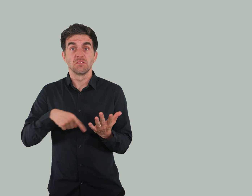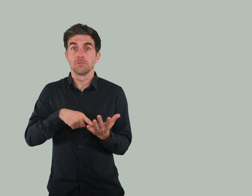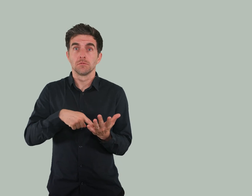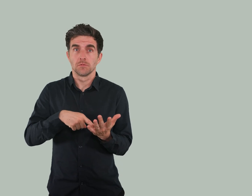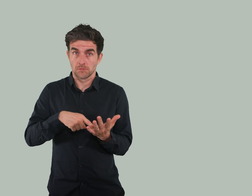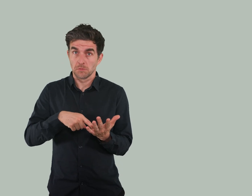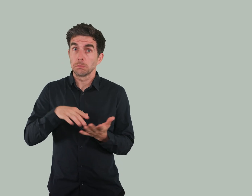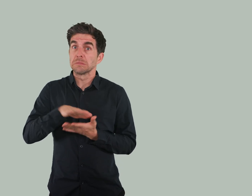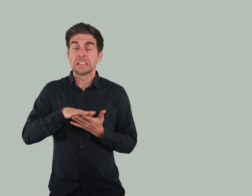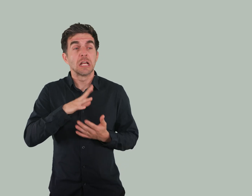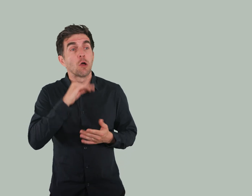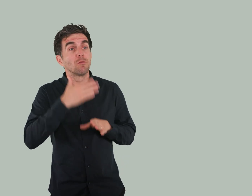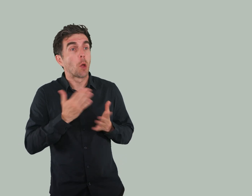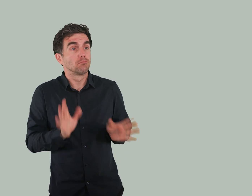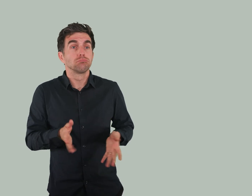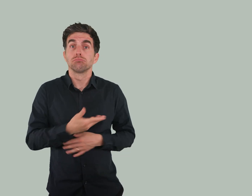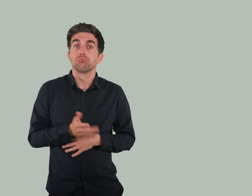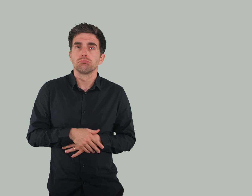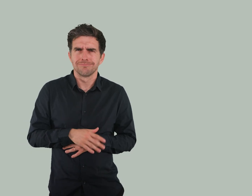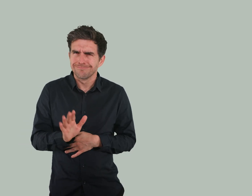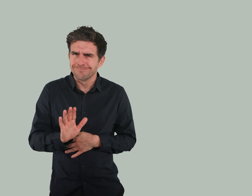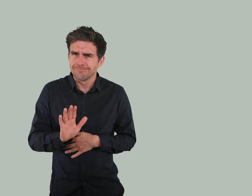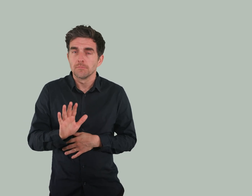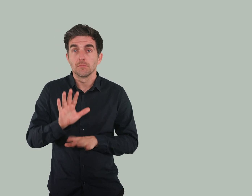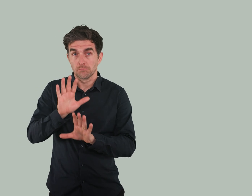the issue is not simply one of too few jobs.